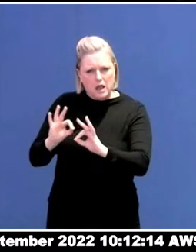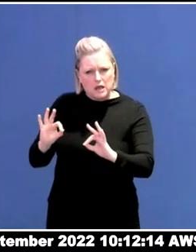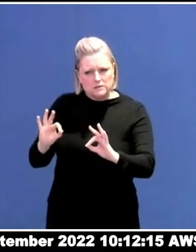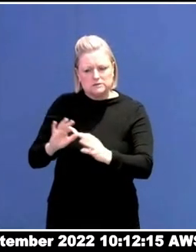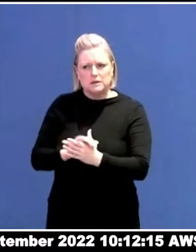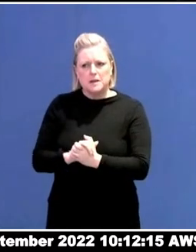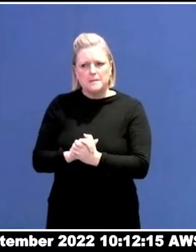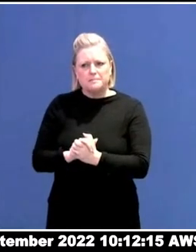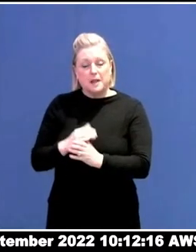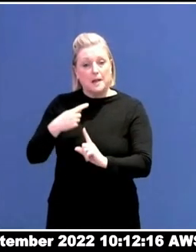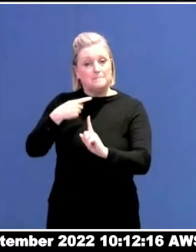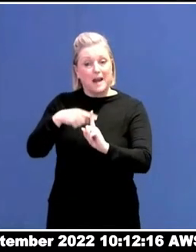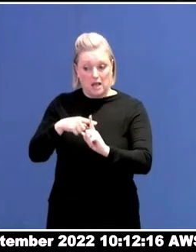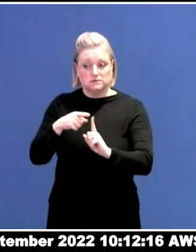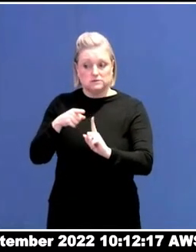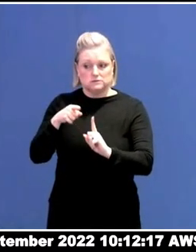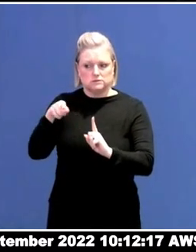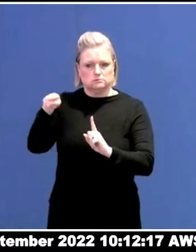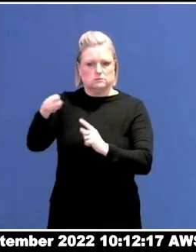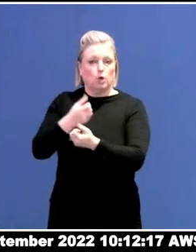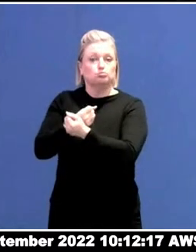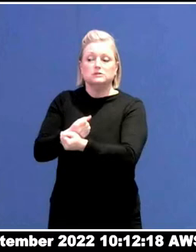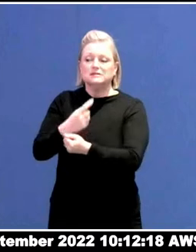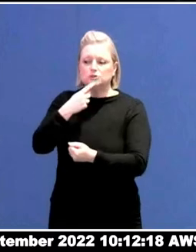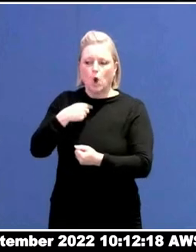some of his behaviours had escalated when he was in custody.